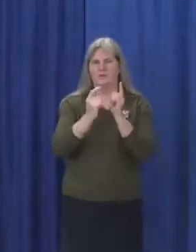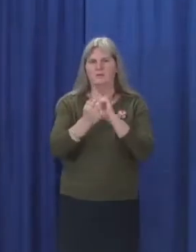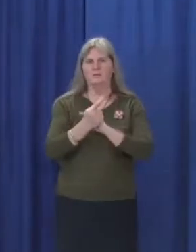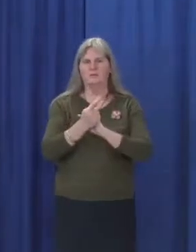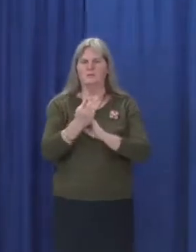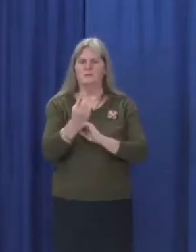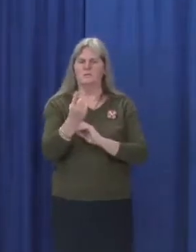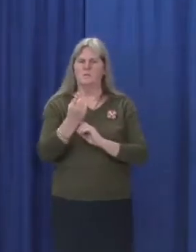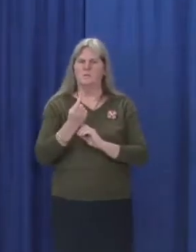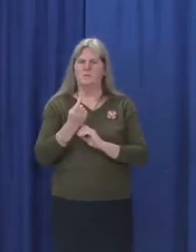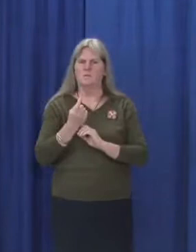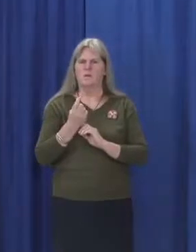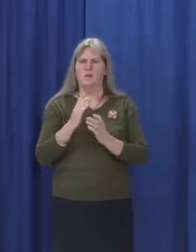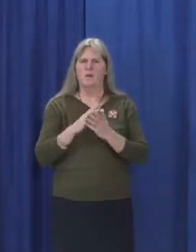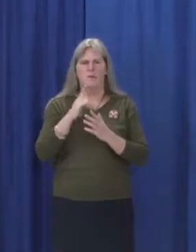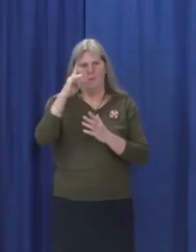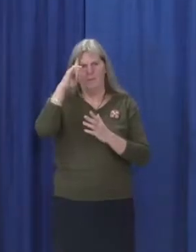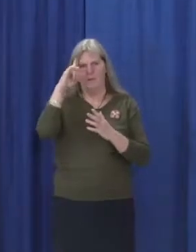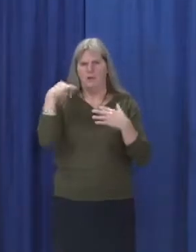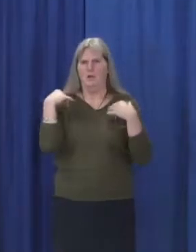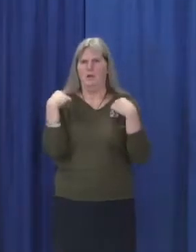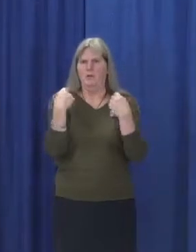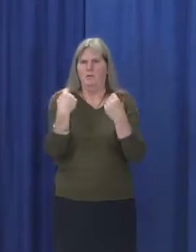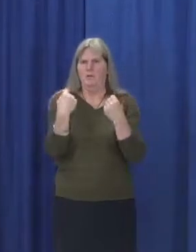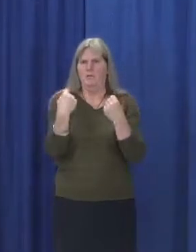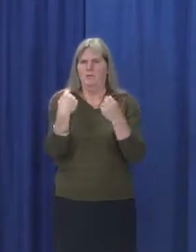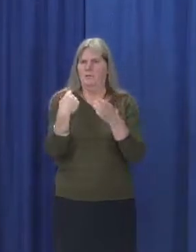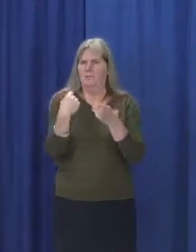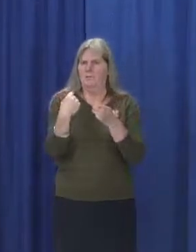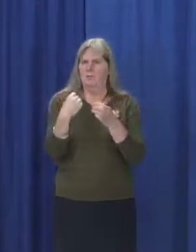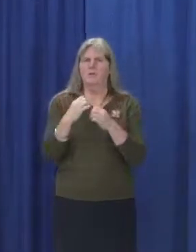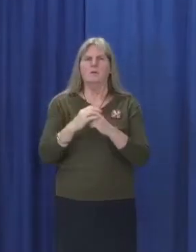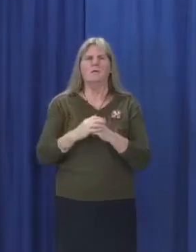The question is about mental health.